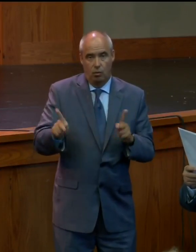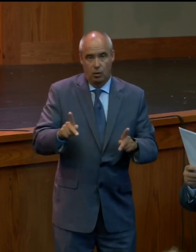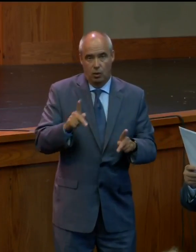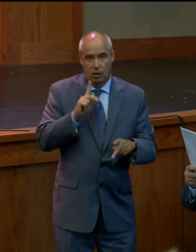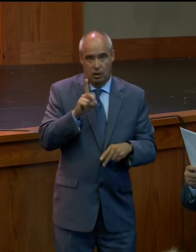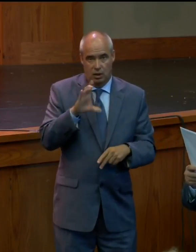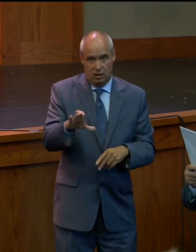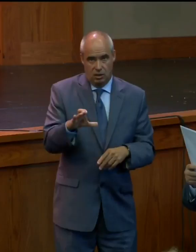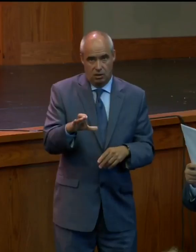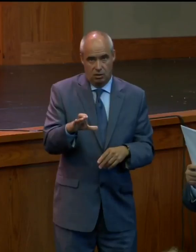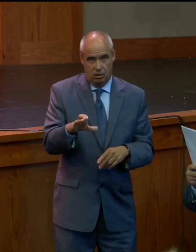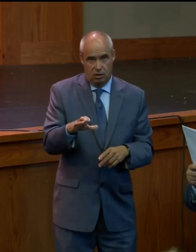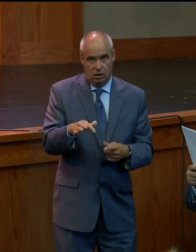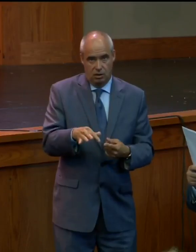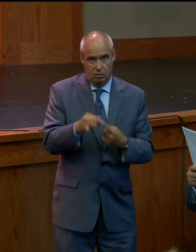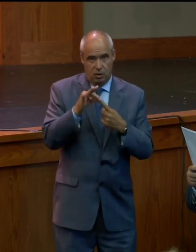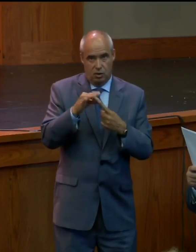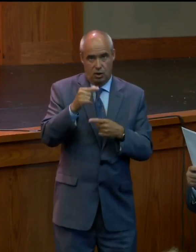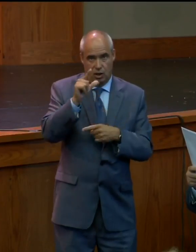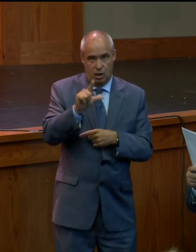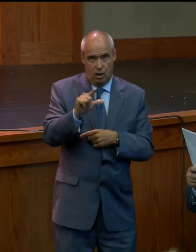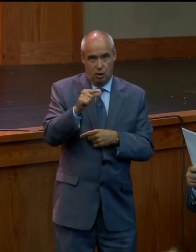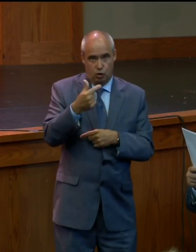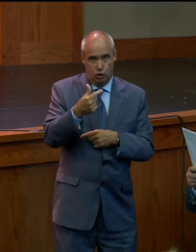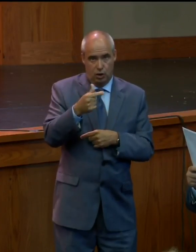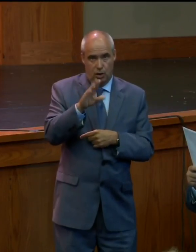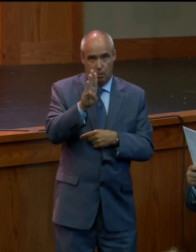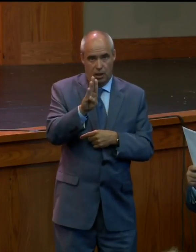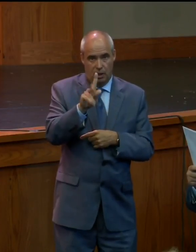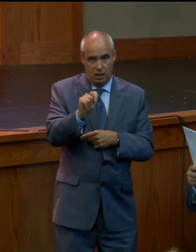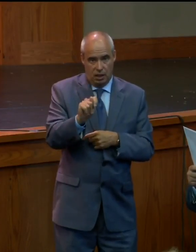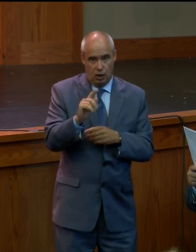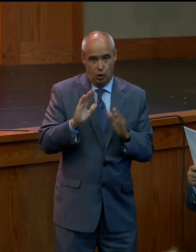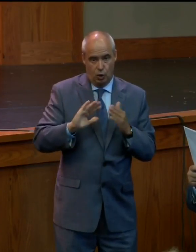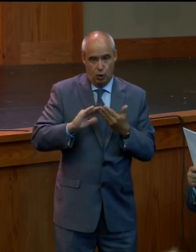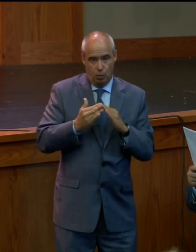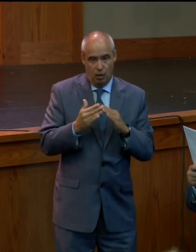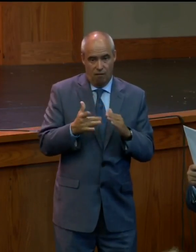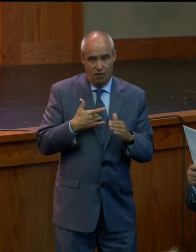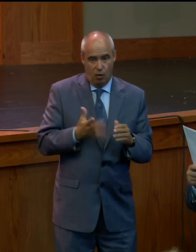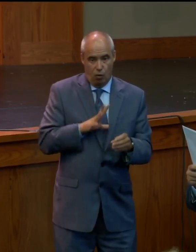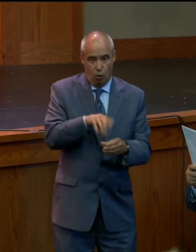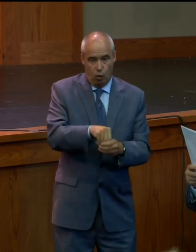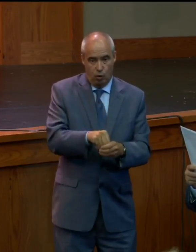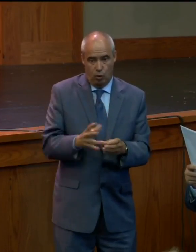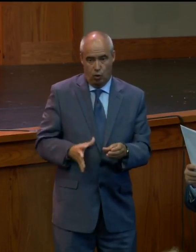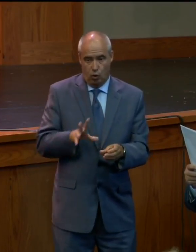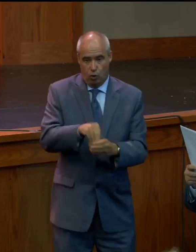DISTRICT OF COLUMBIA, ESPECIALLY THE LGBTQ COMMUNITY NOT ONLY FEEL INCLUDED BUT ARE INCLUDED.